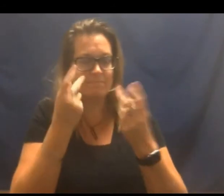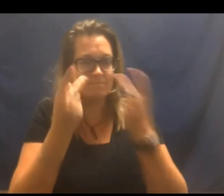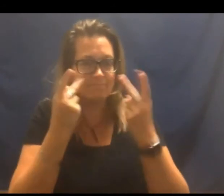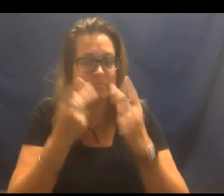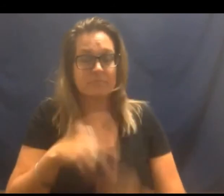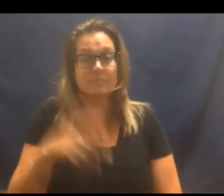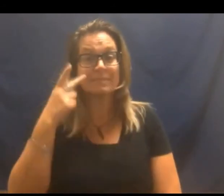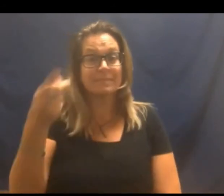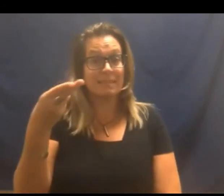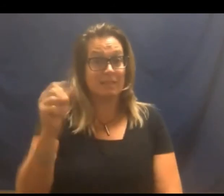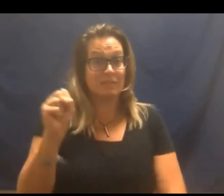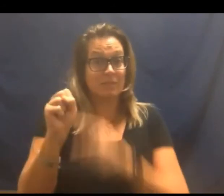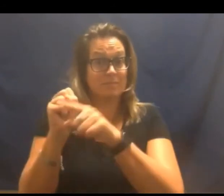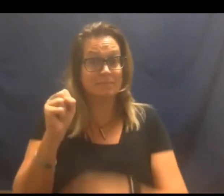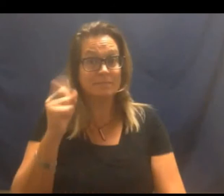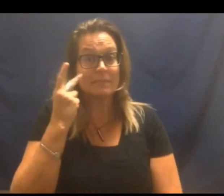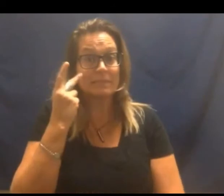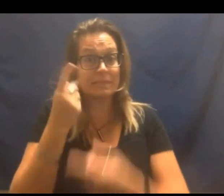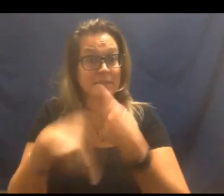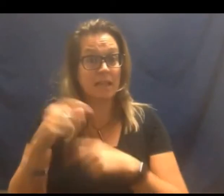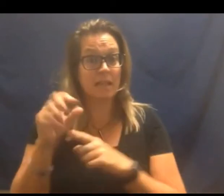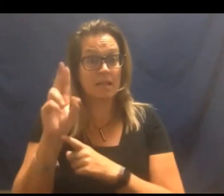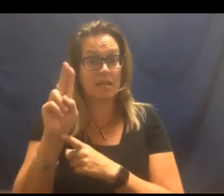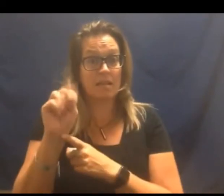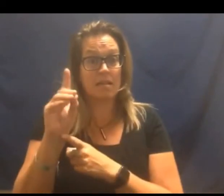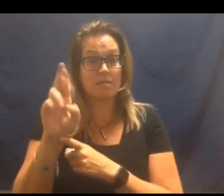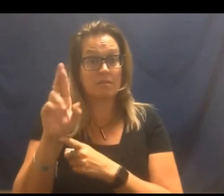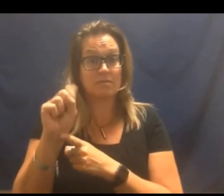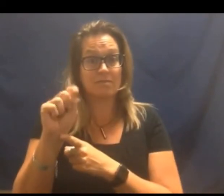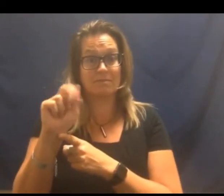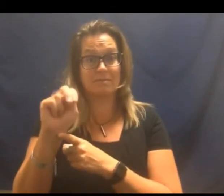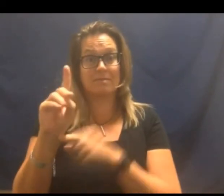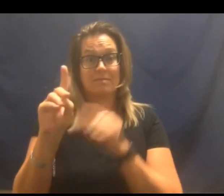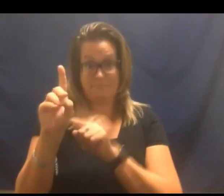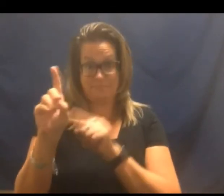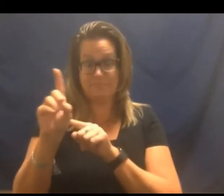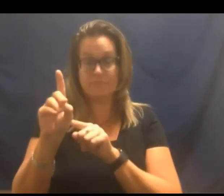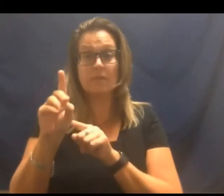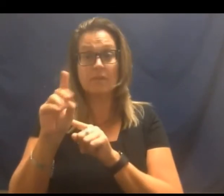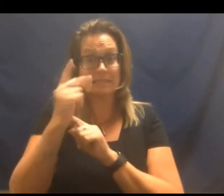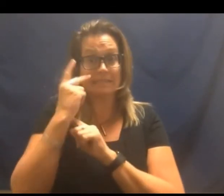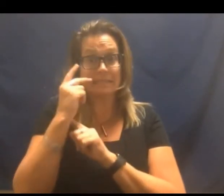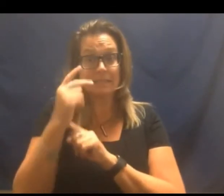thoughts but he did see a lot and gained a lot from Liddell and Johnson so here